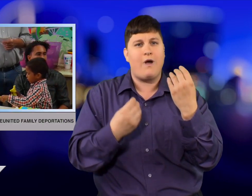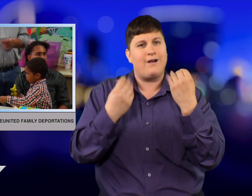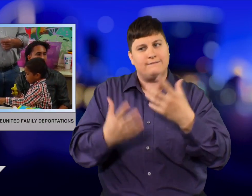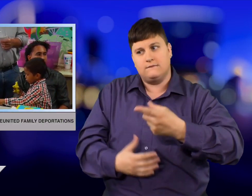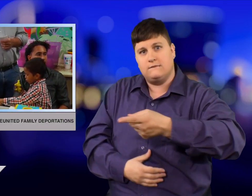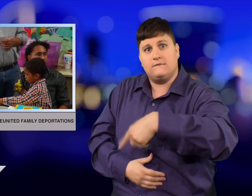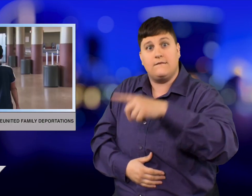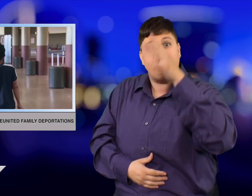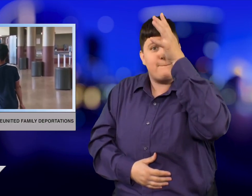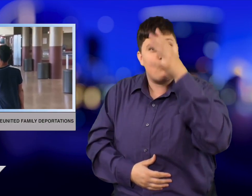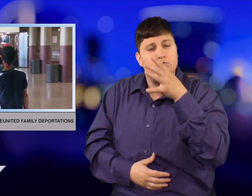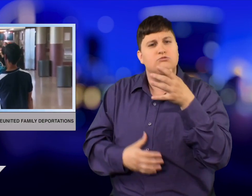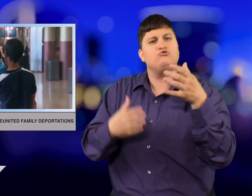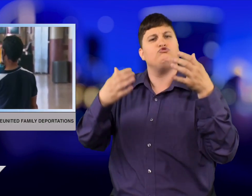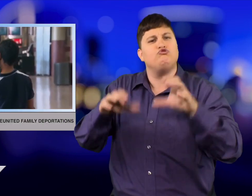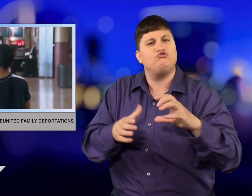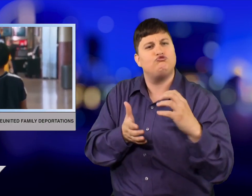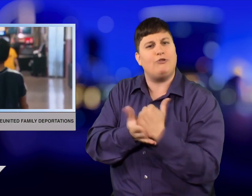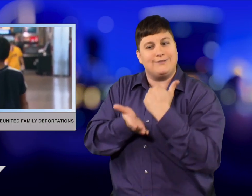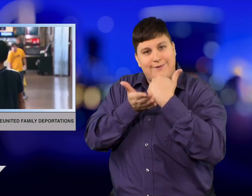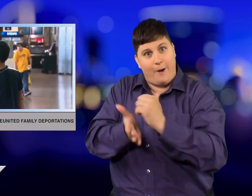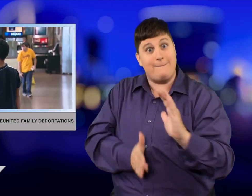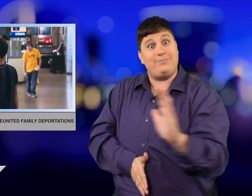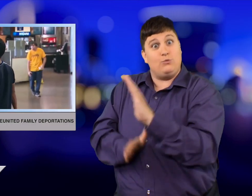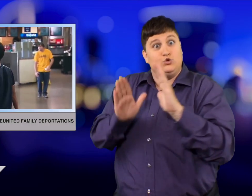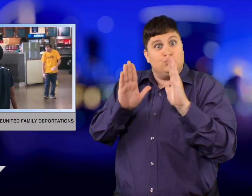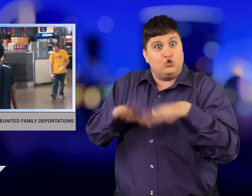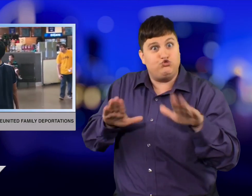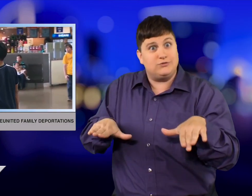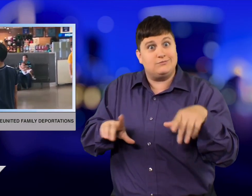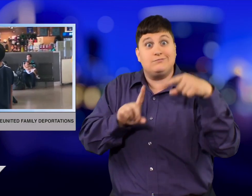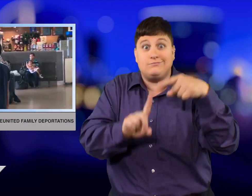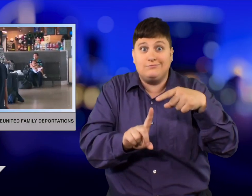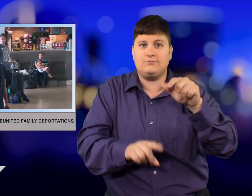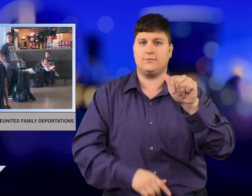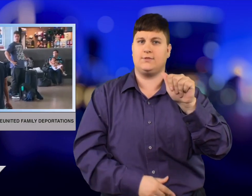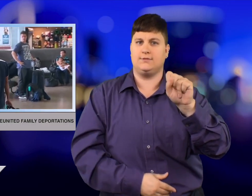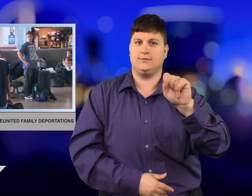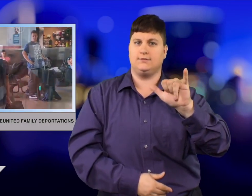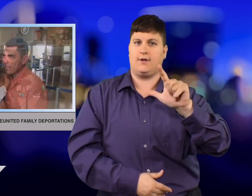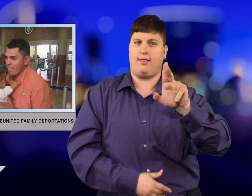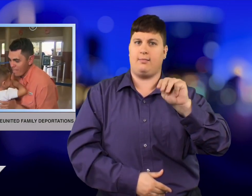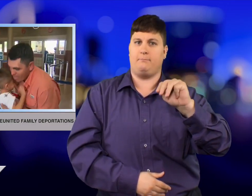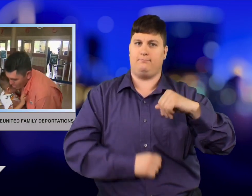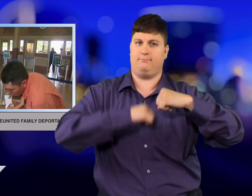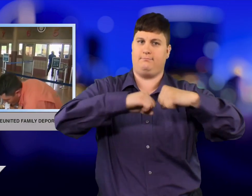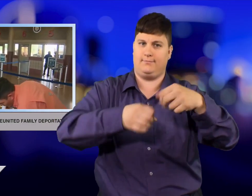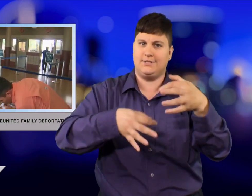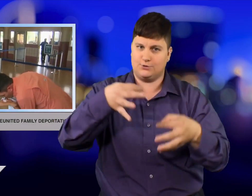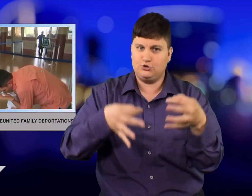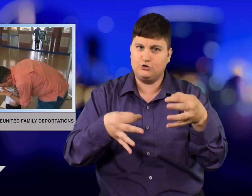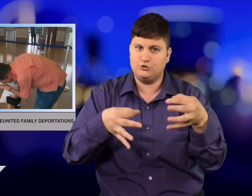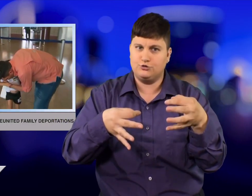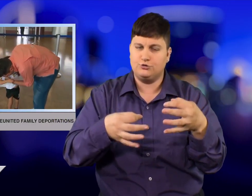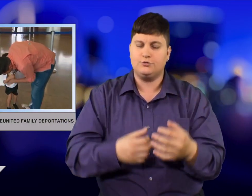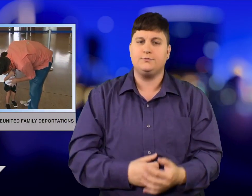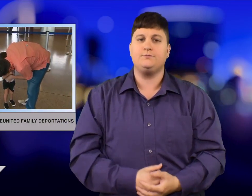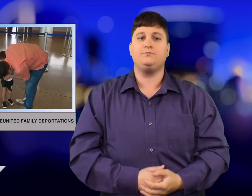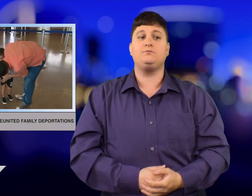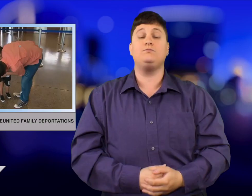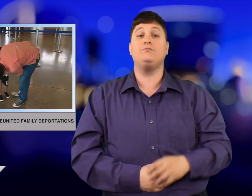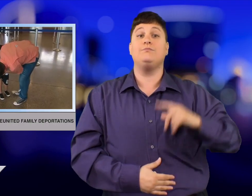so parents can help their children with asylum hearings.